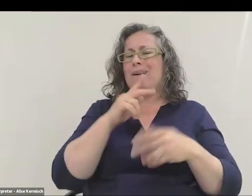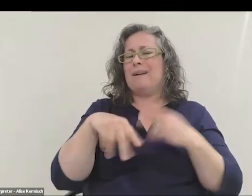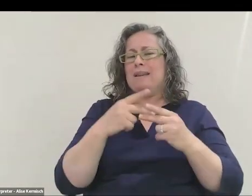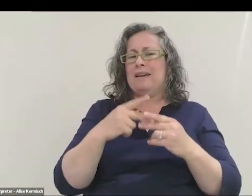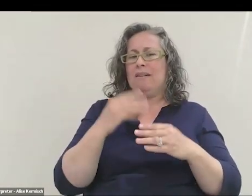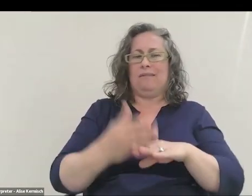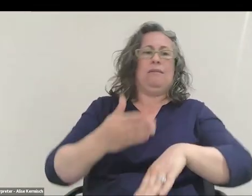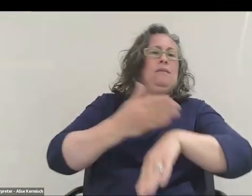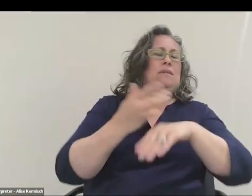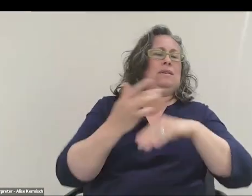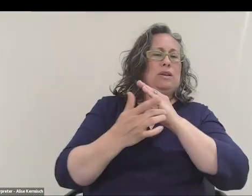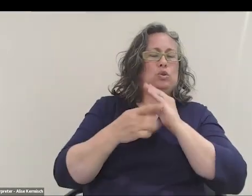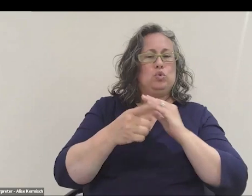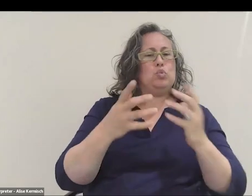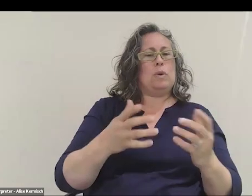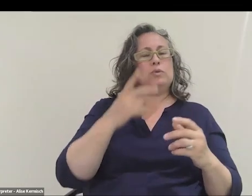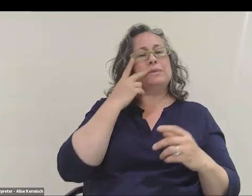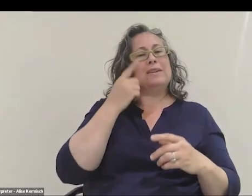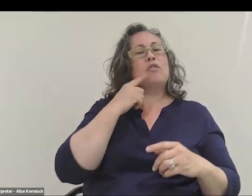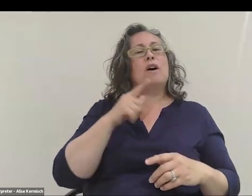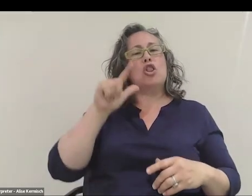this experience for low vision and blind people by then?"